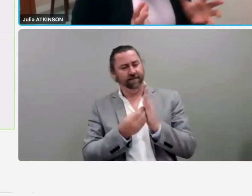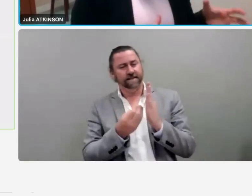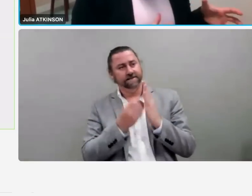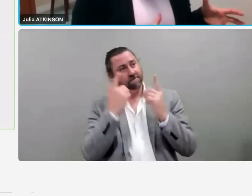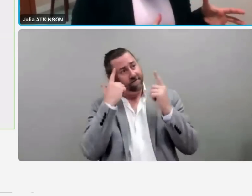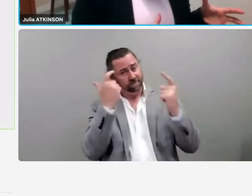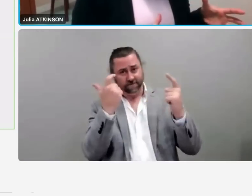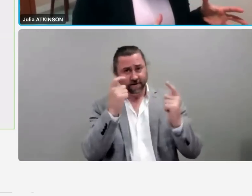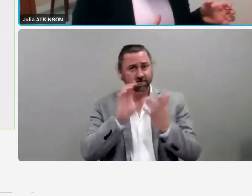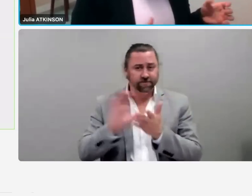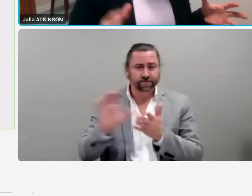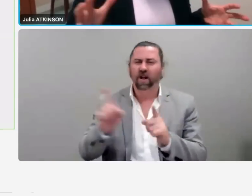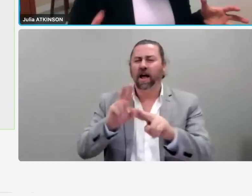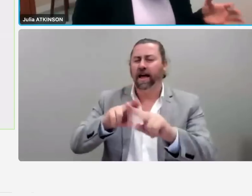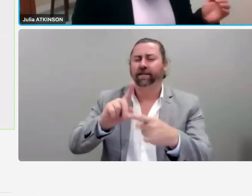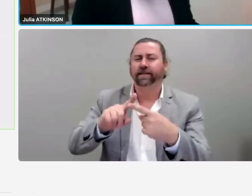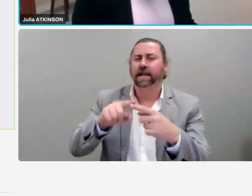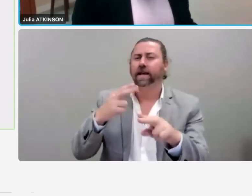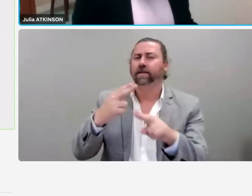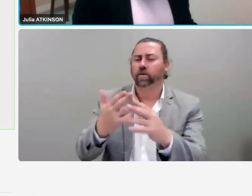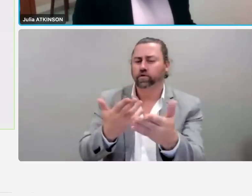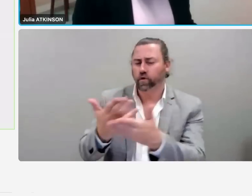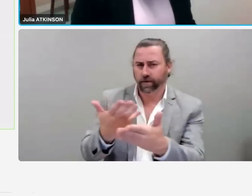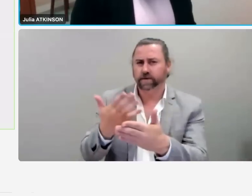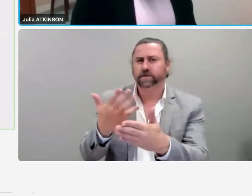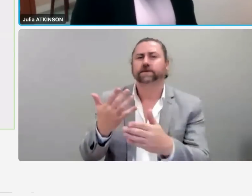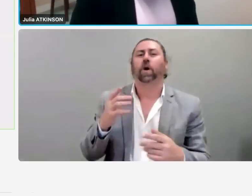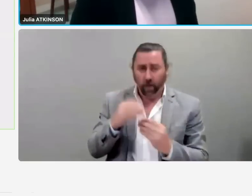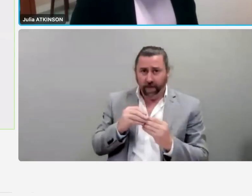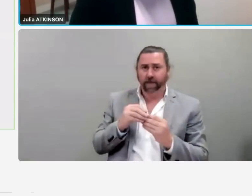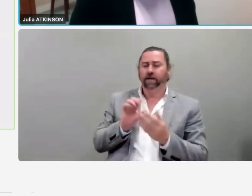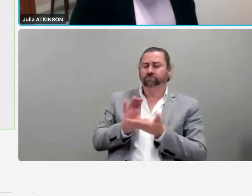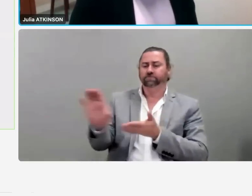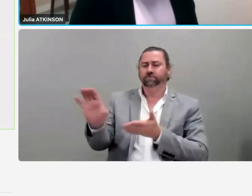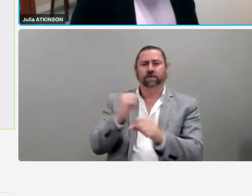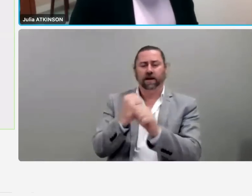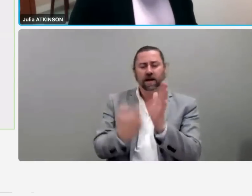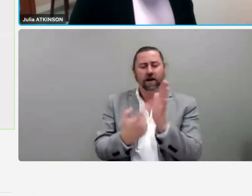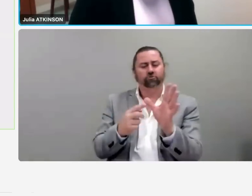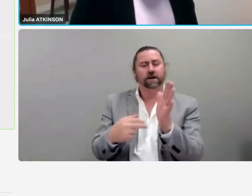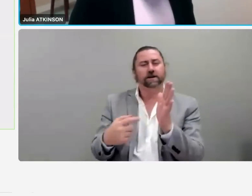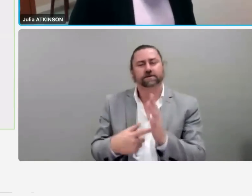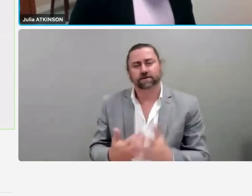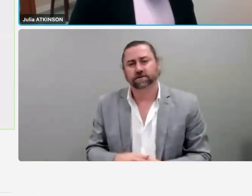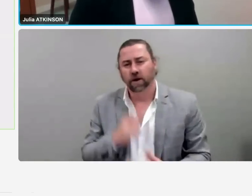mix of fee for service payments with in market grants. What we heard was that fee for service payments might